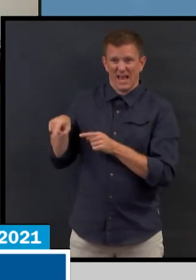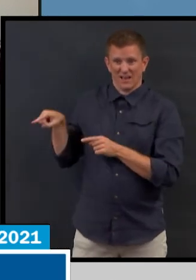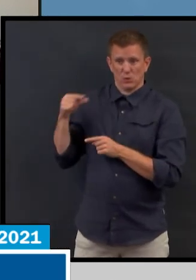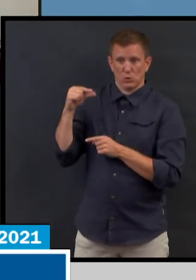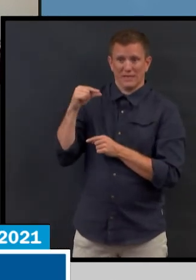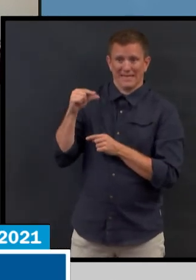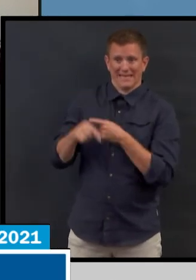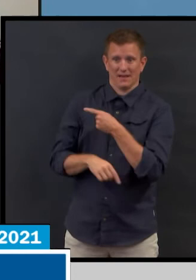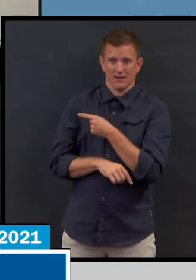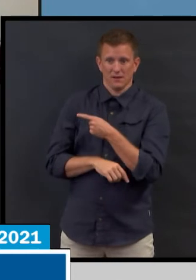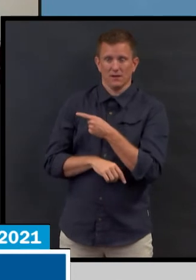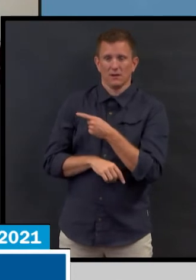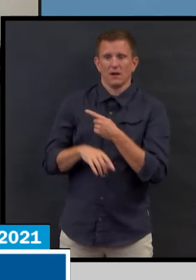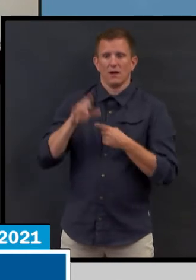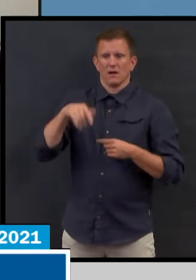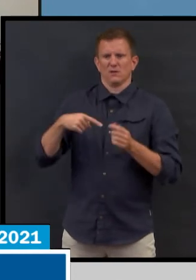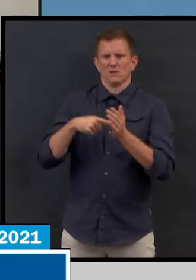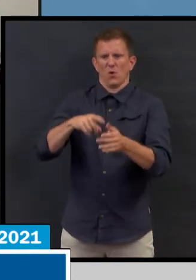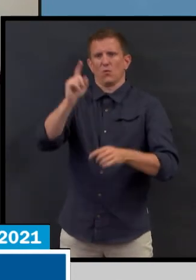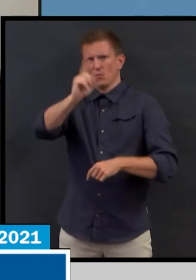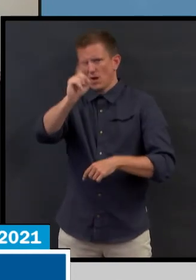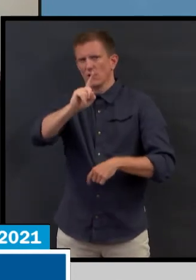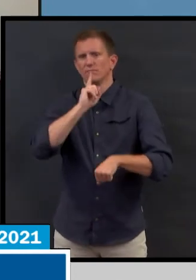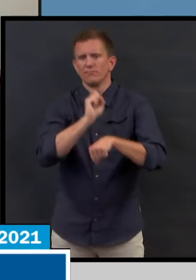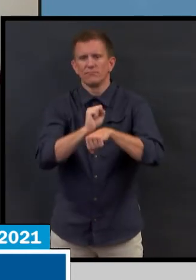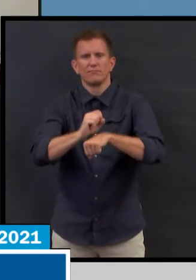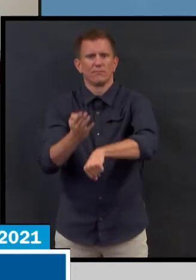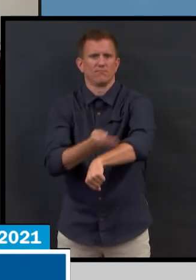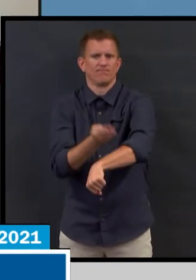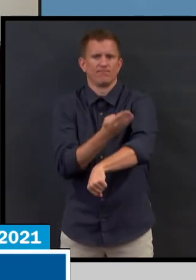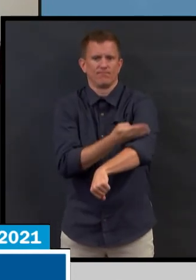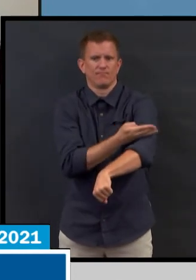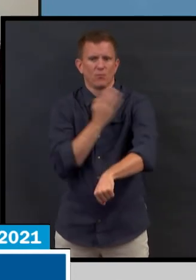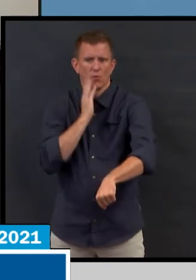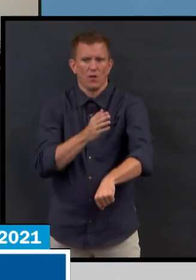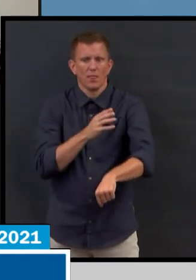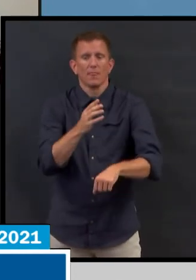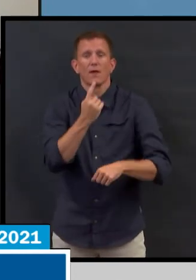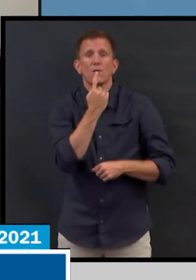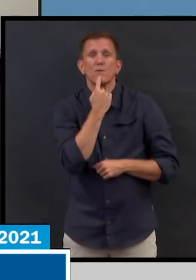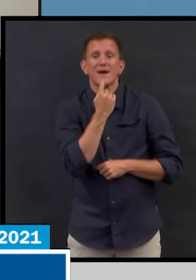that that portion the red dotted lines and arrows include neighborhood connections to the greenway